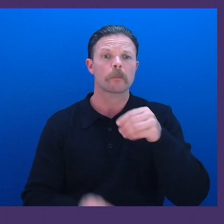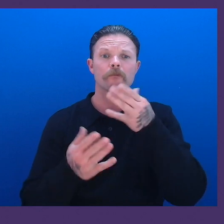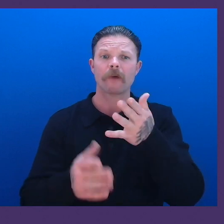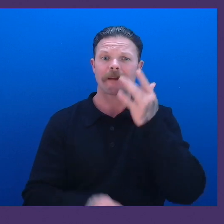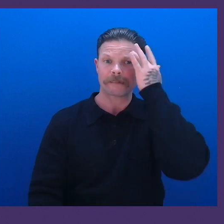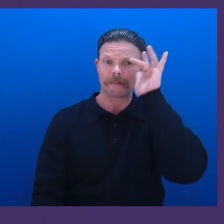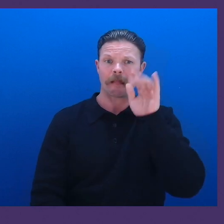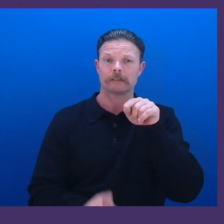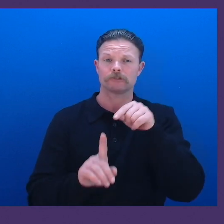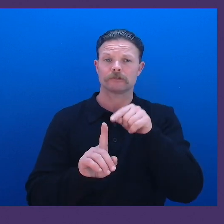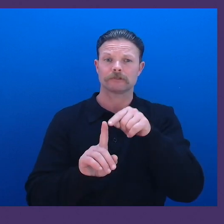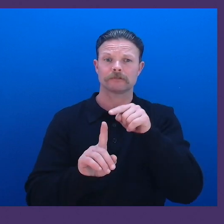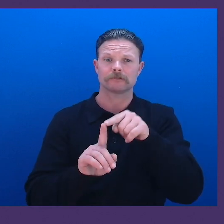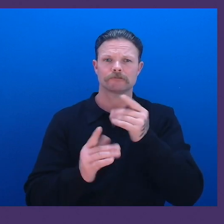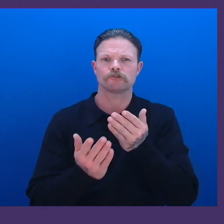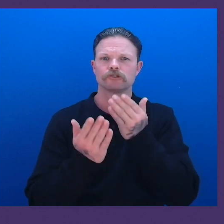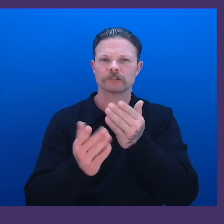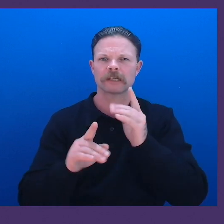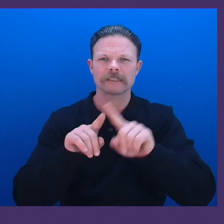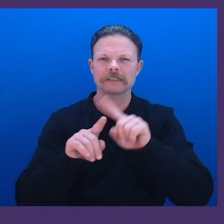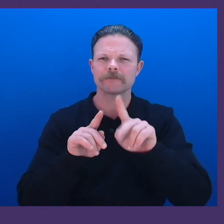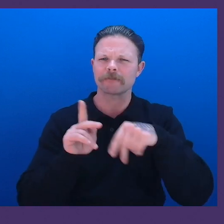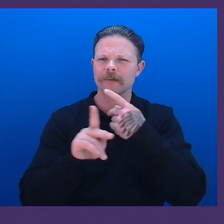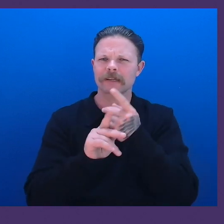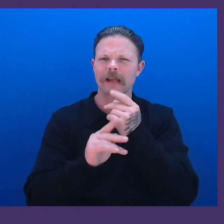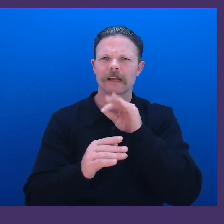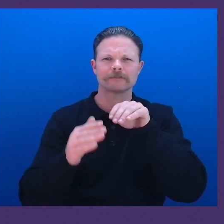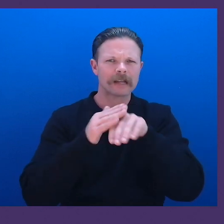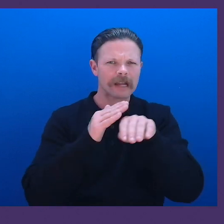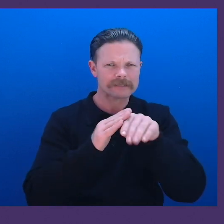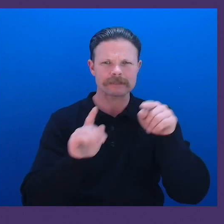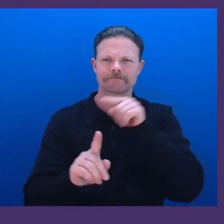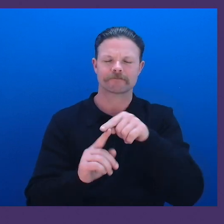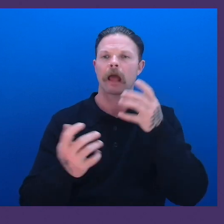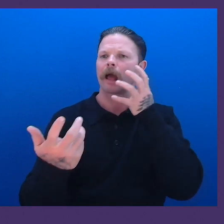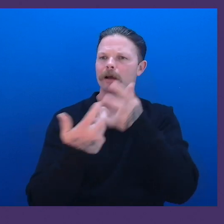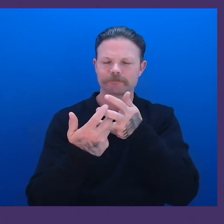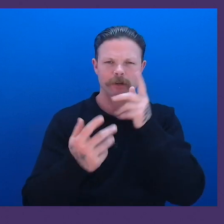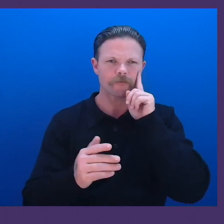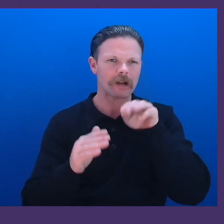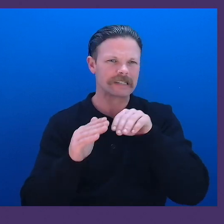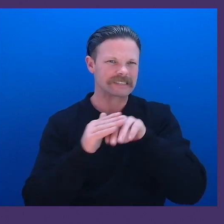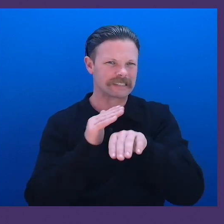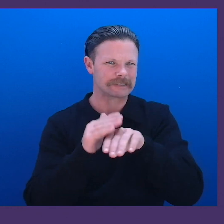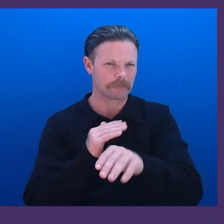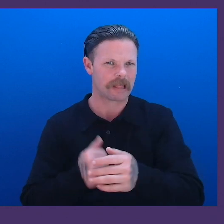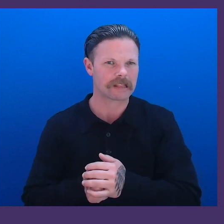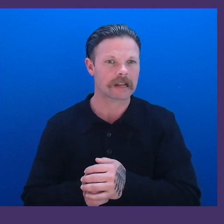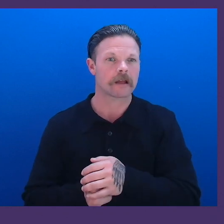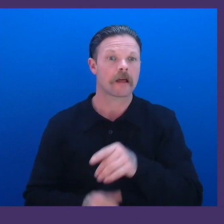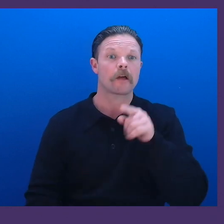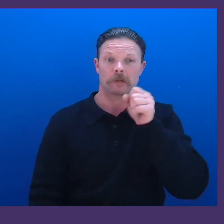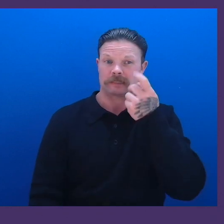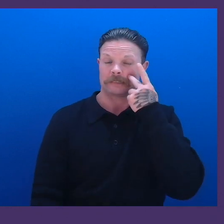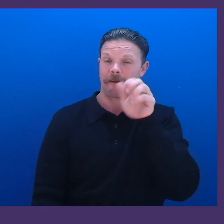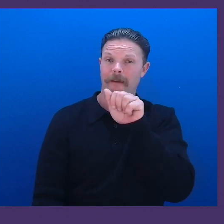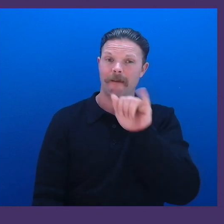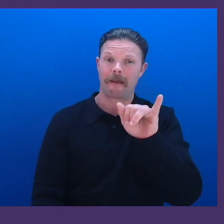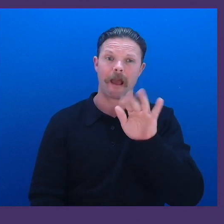So, you can see AI is creating a lot of goodness. So, at Microsoft, obviously we think about building